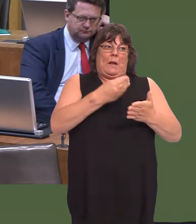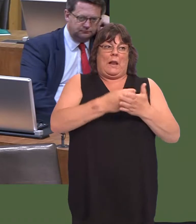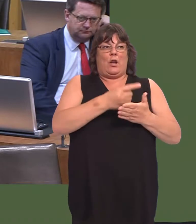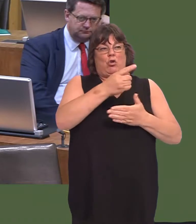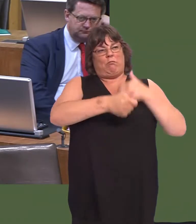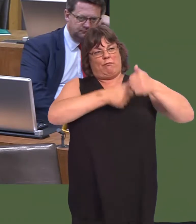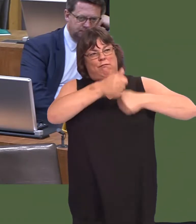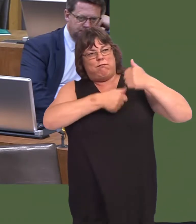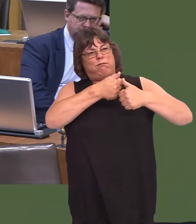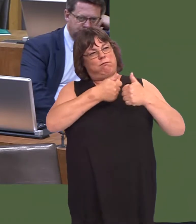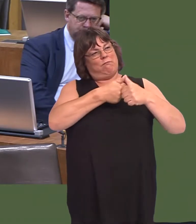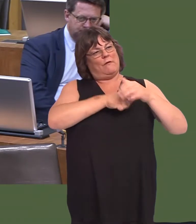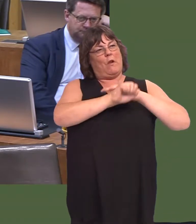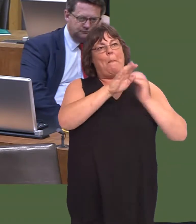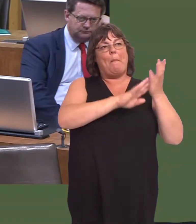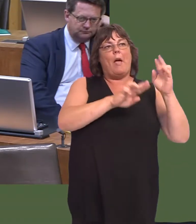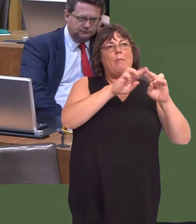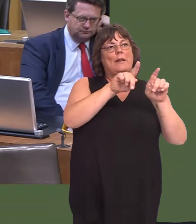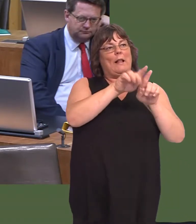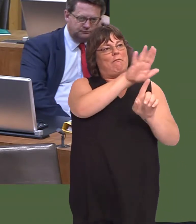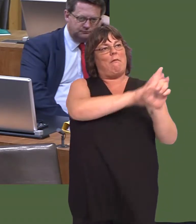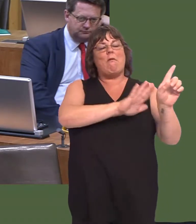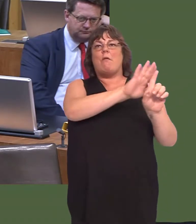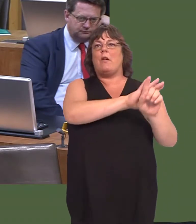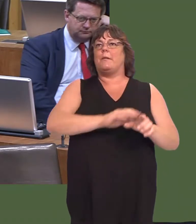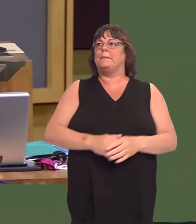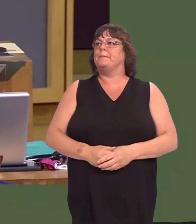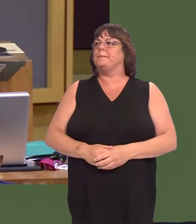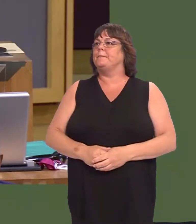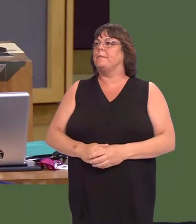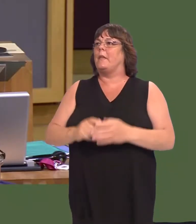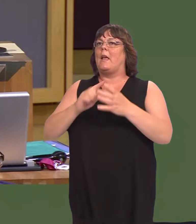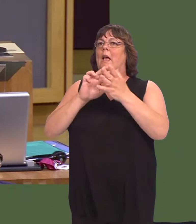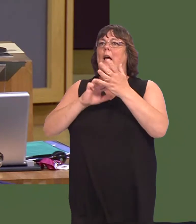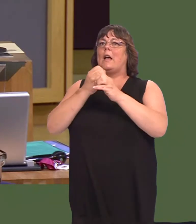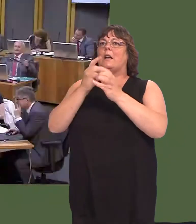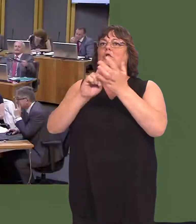to her parents and indeed to Pembrokeshire and to Wales.